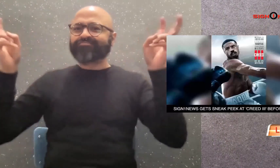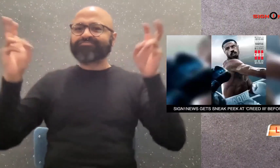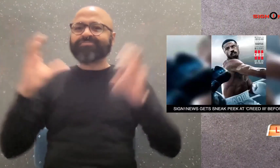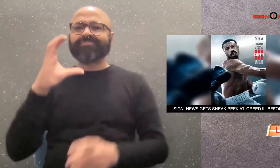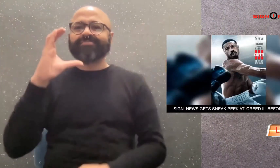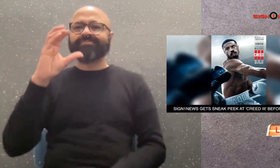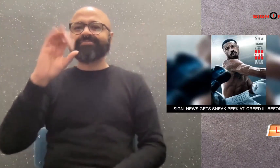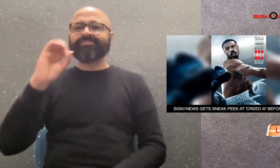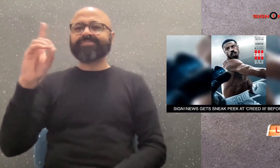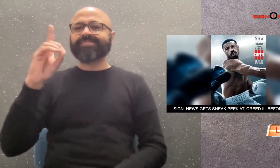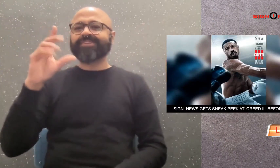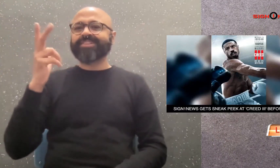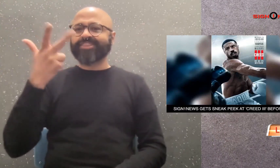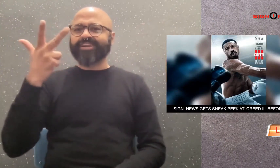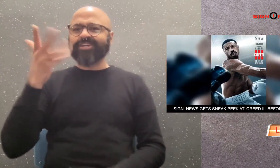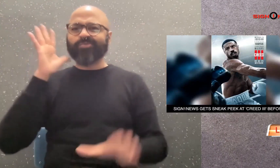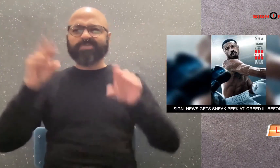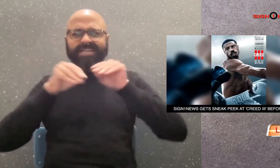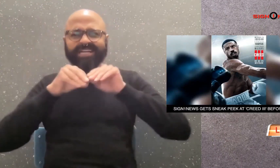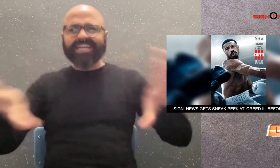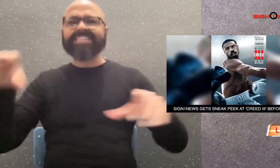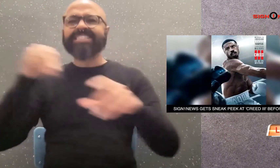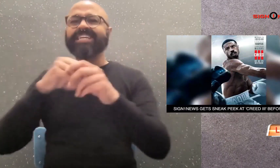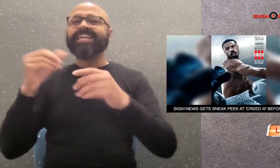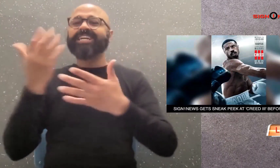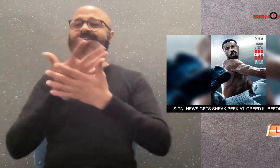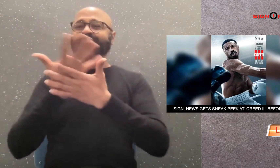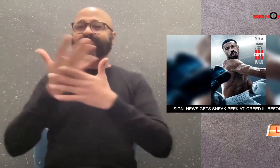the new movie Creed III will be released in theaters next week